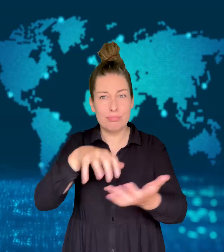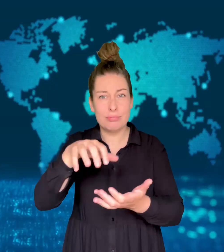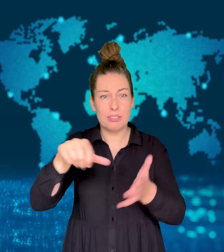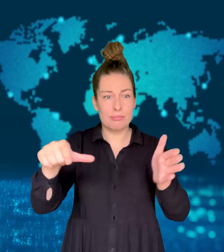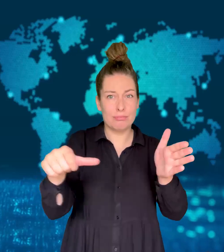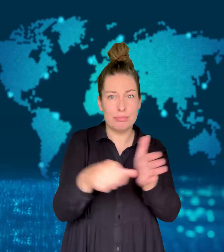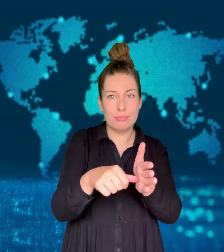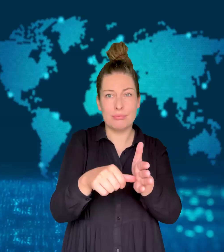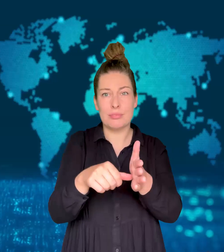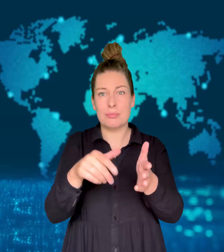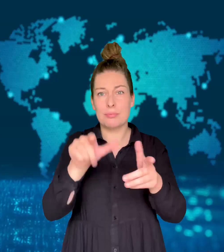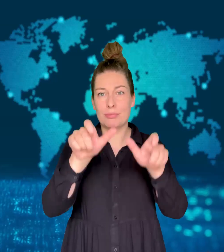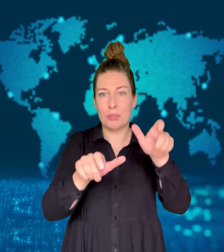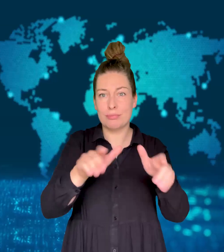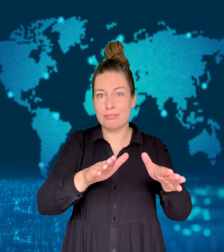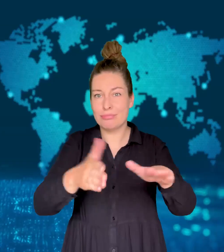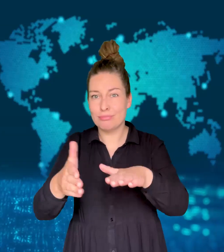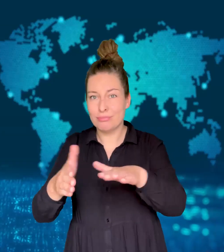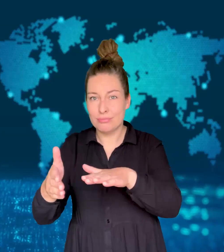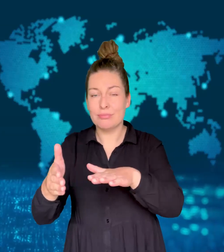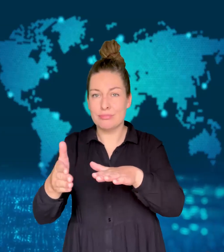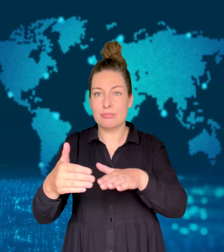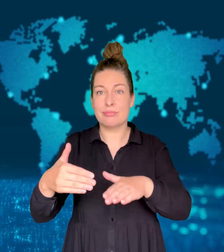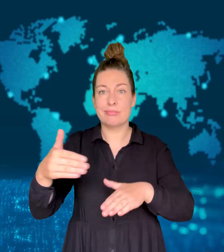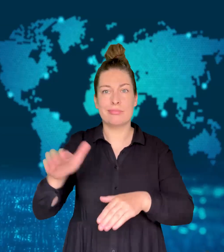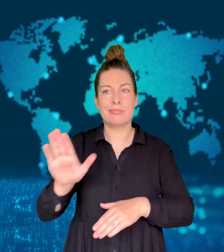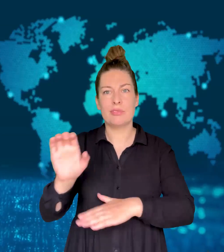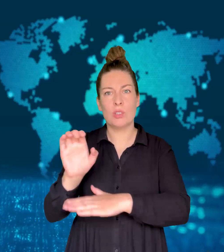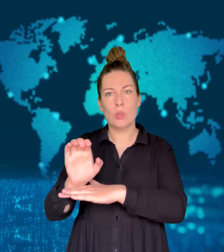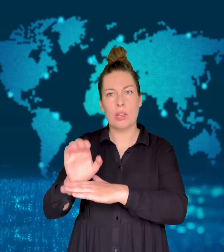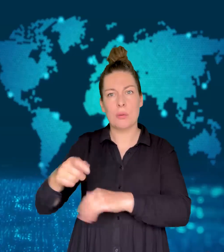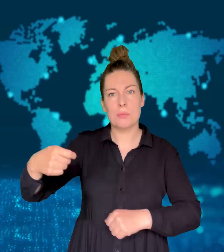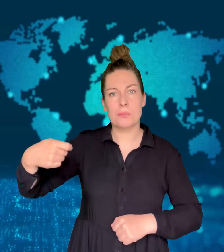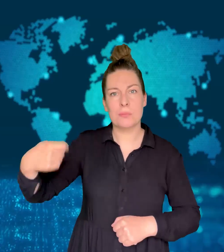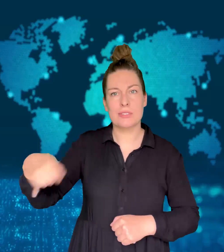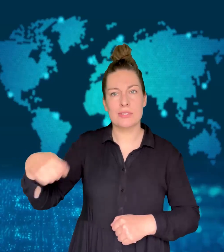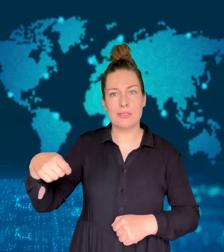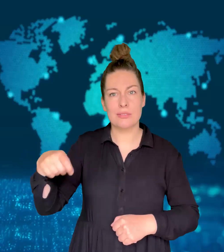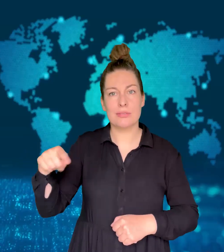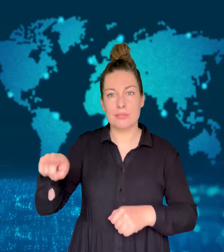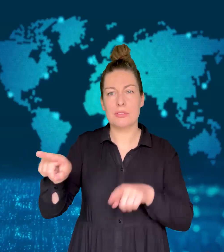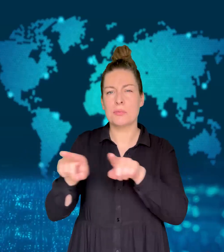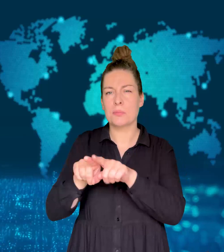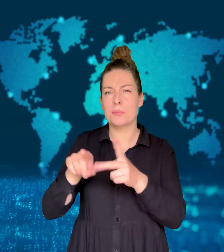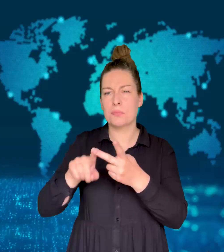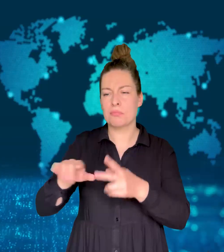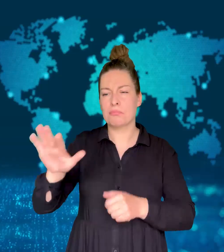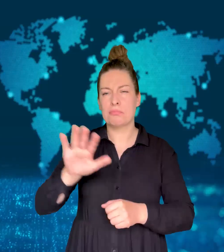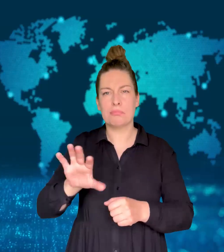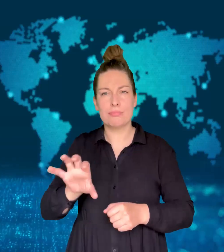after murders - including the mayor of Manta.